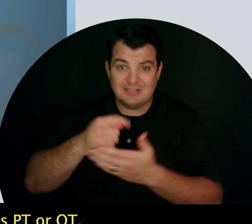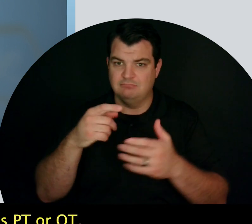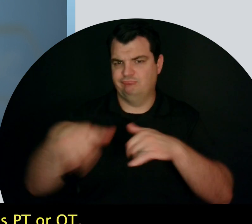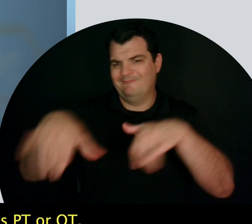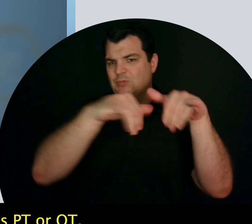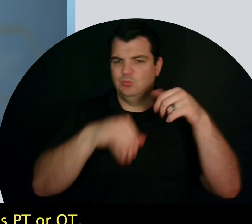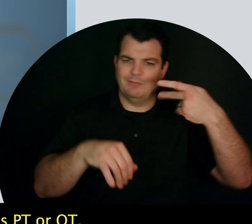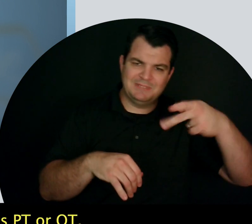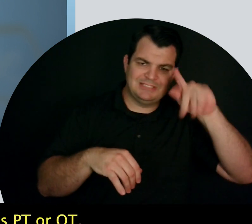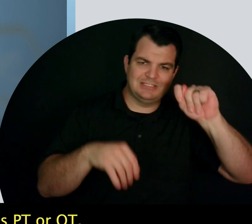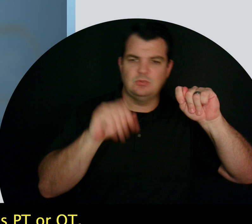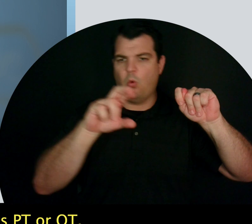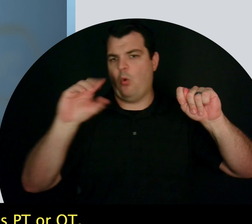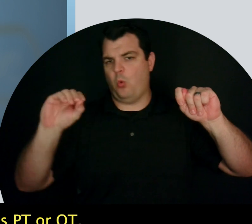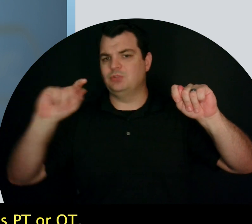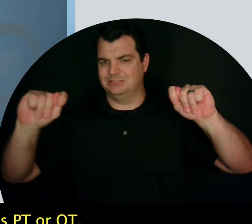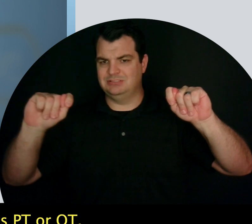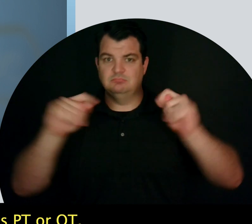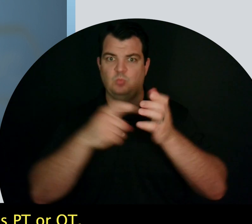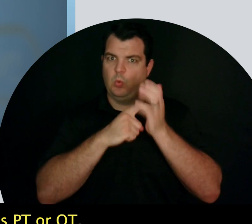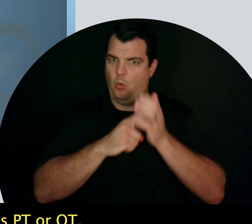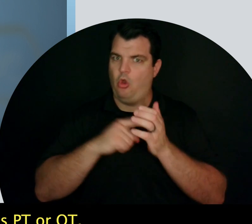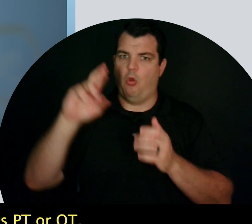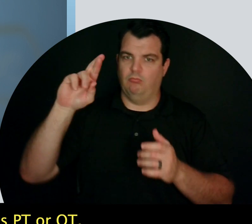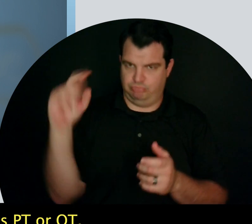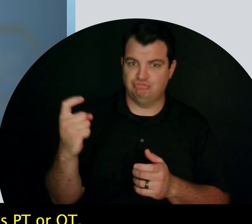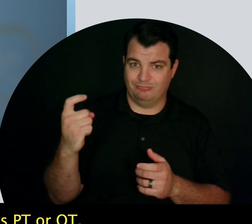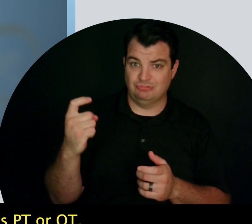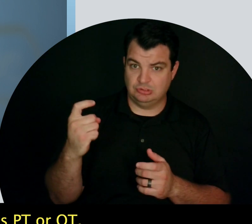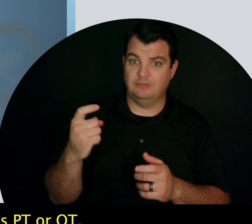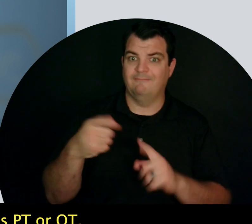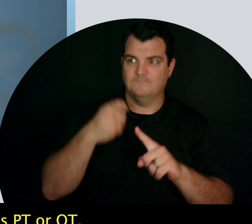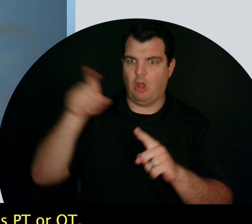commonly referred to as PT or OT, require a prescription